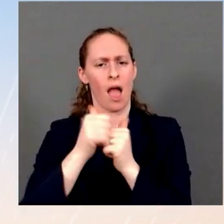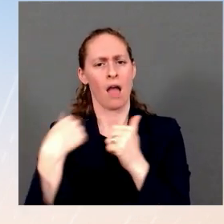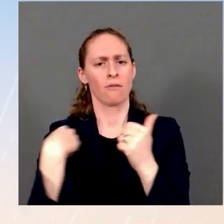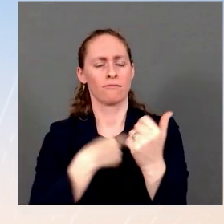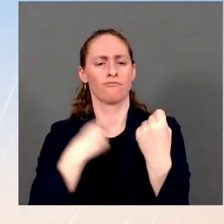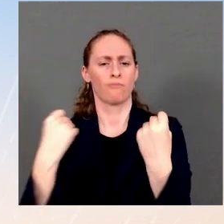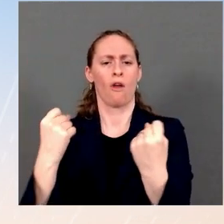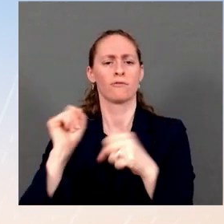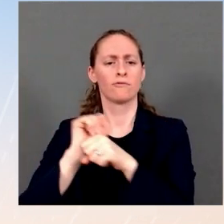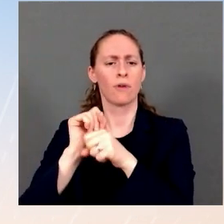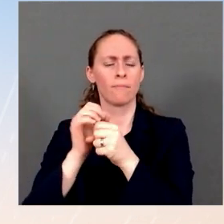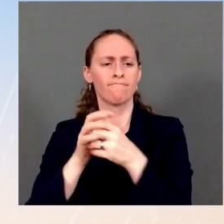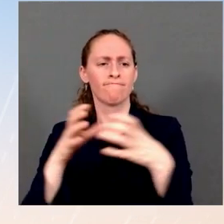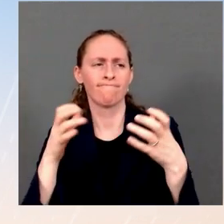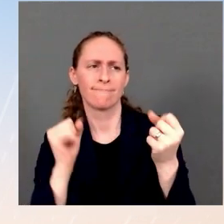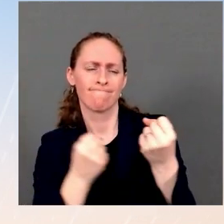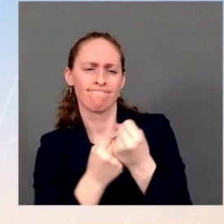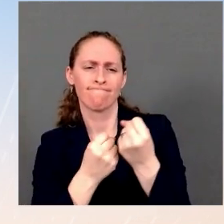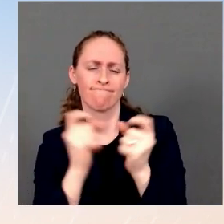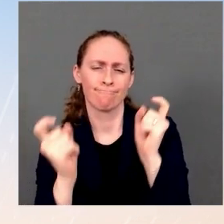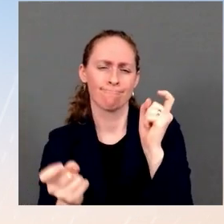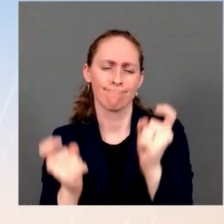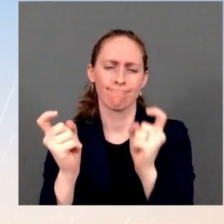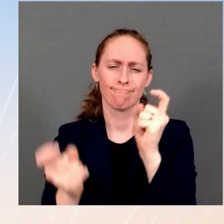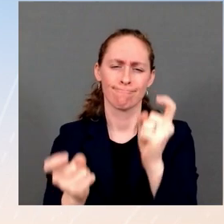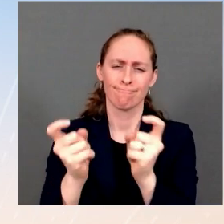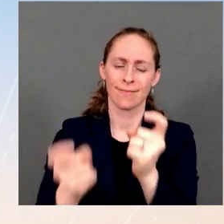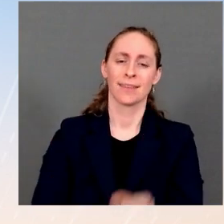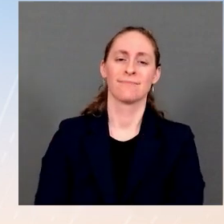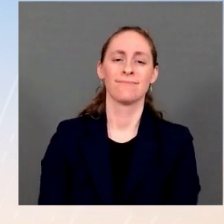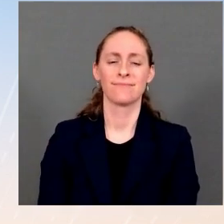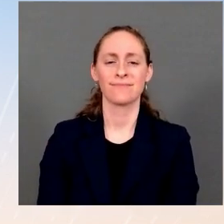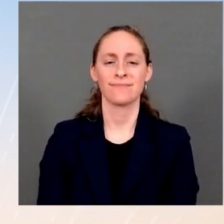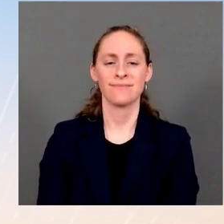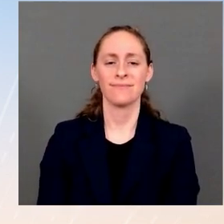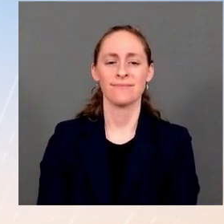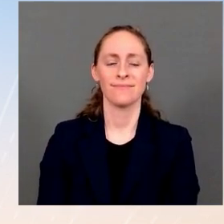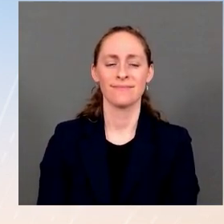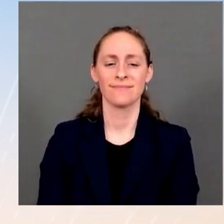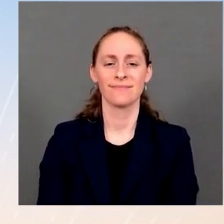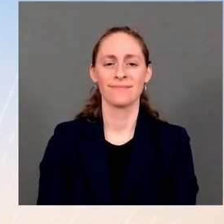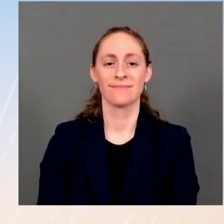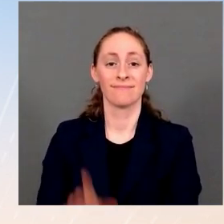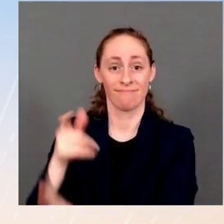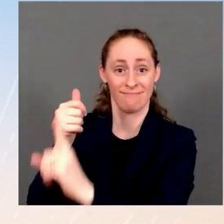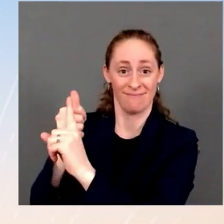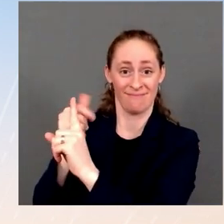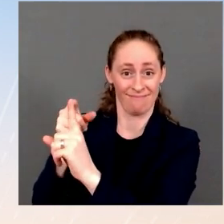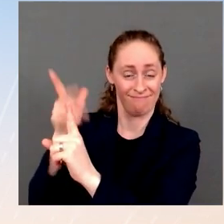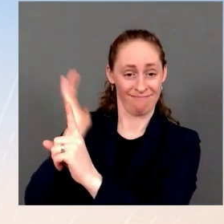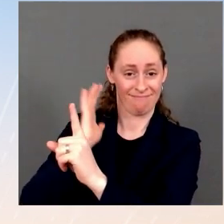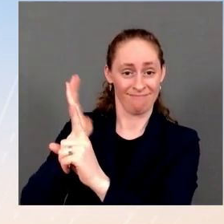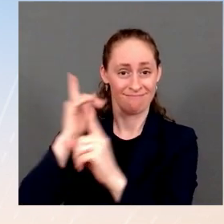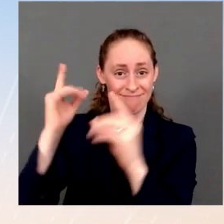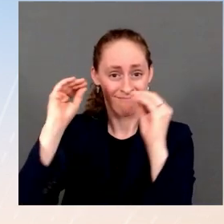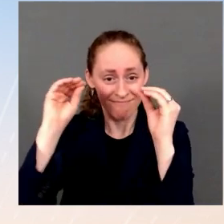where he taught graduate students in STEM on economic and technology policy topics related to climate change.